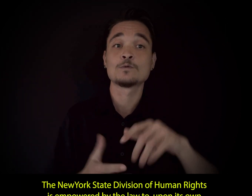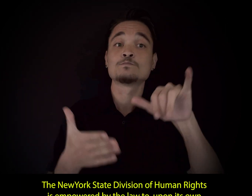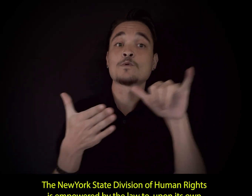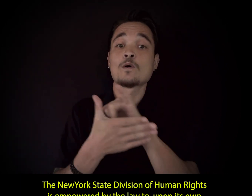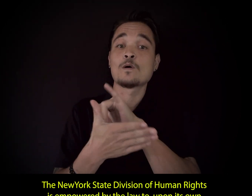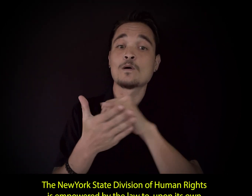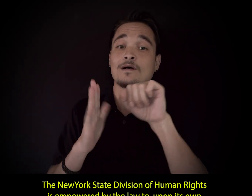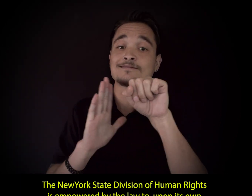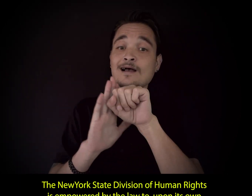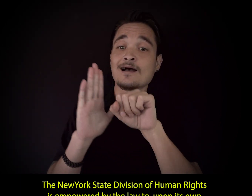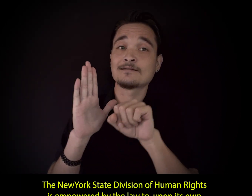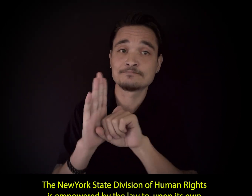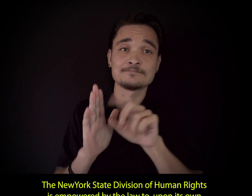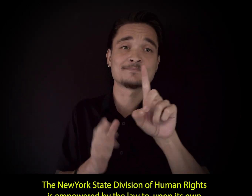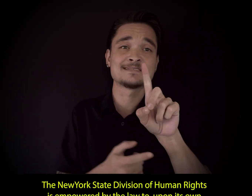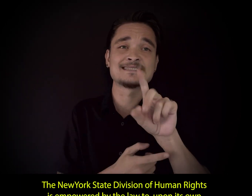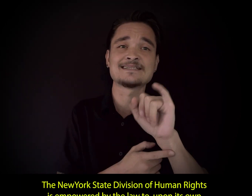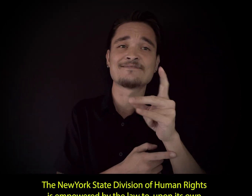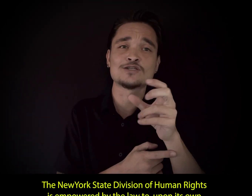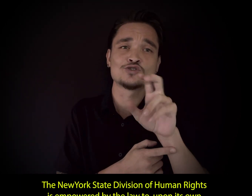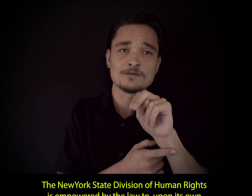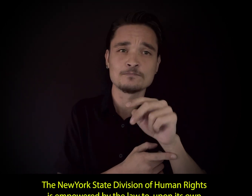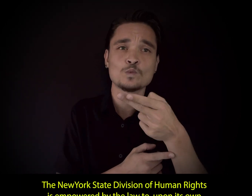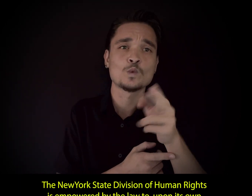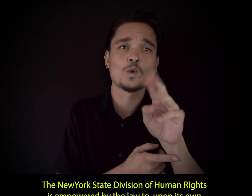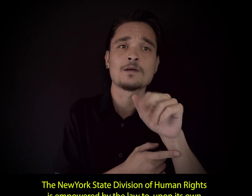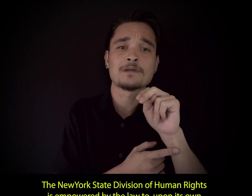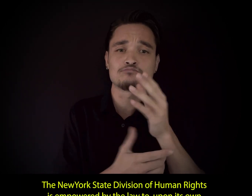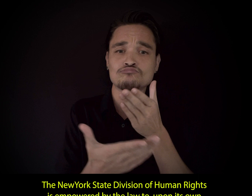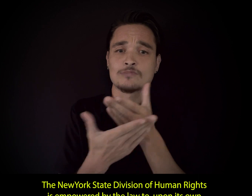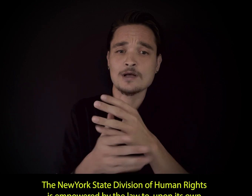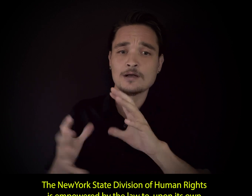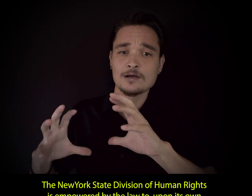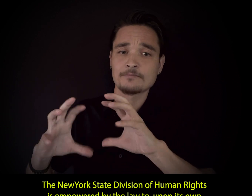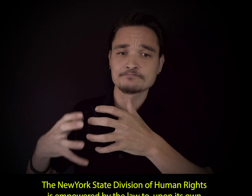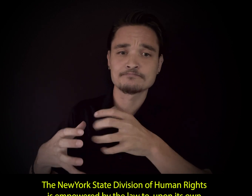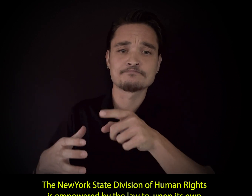The NewYork State Division of Human Rights is empowered by the law to, upon its own